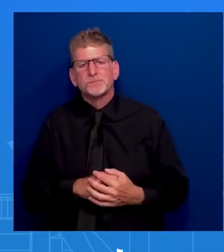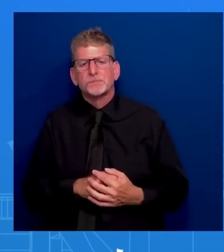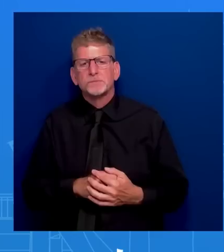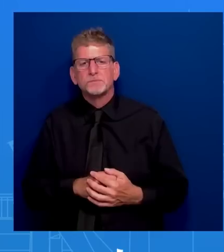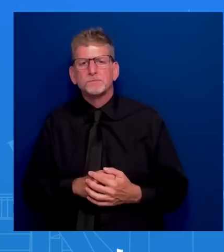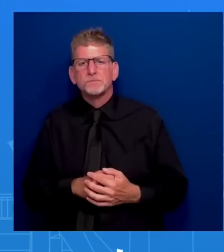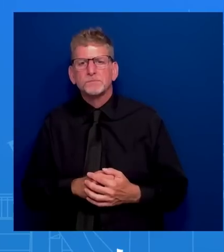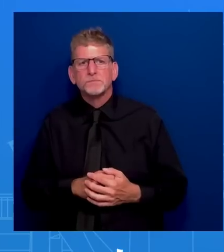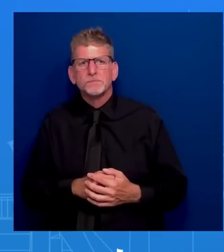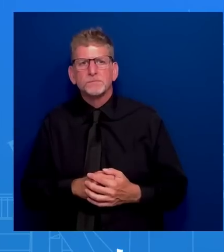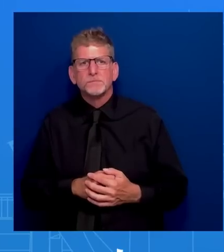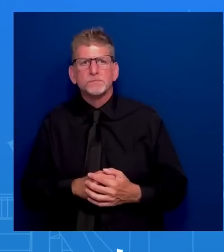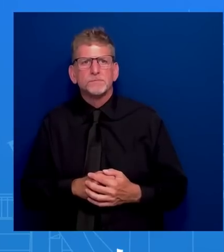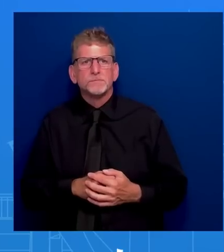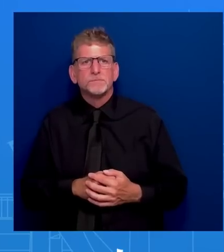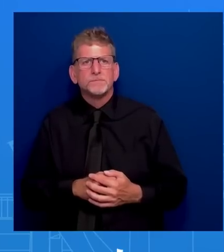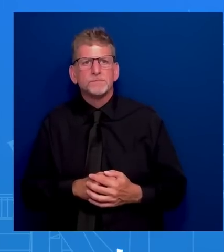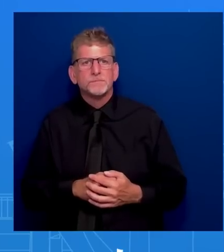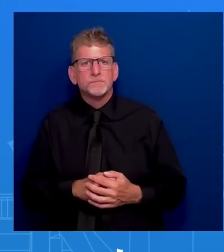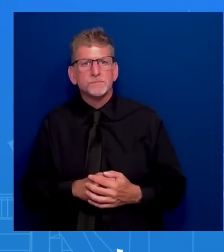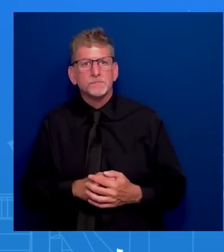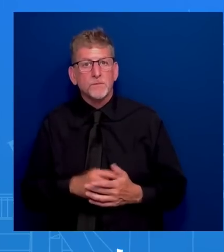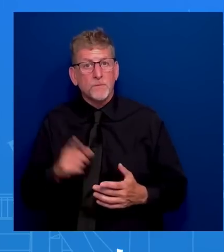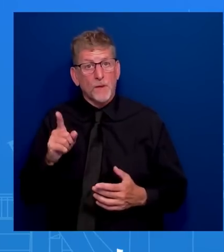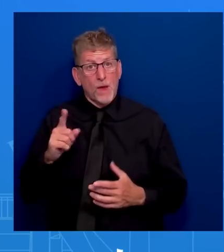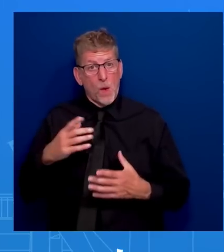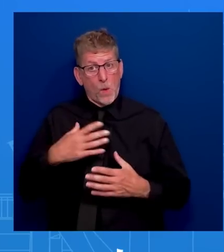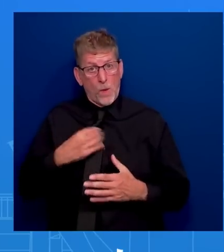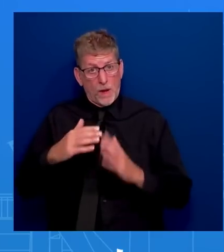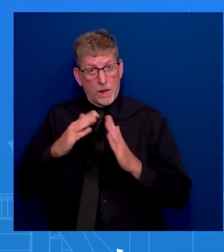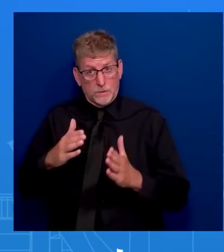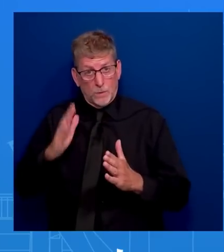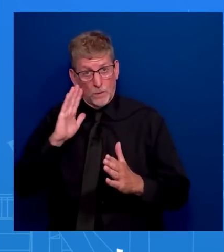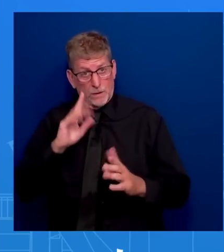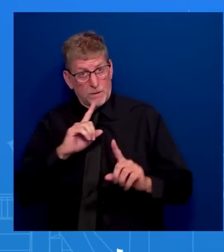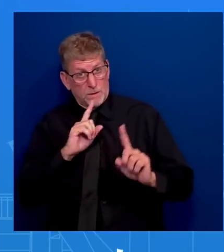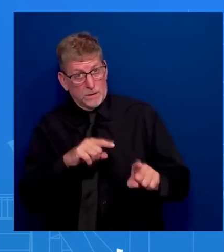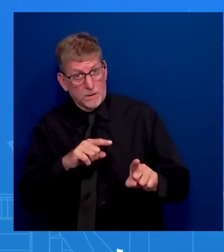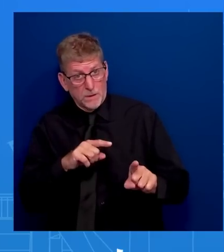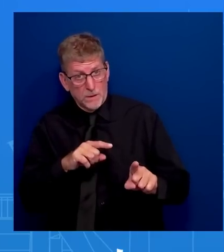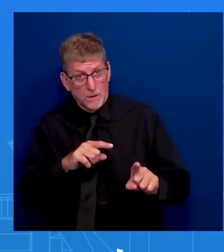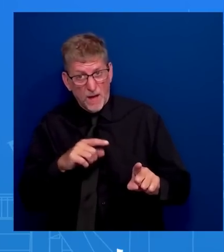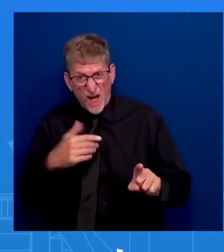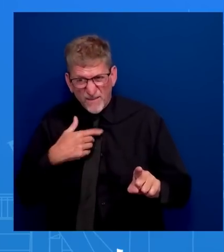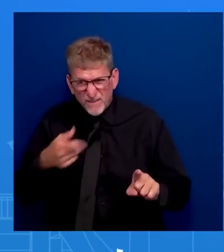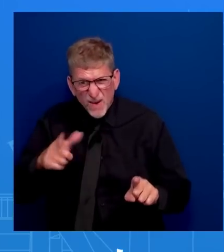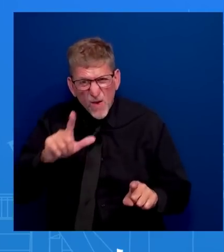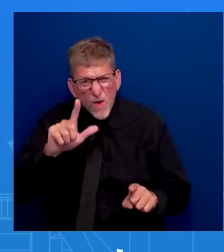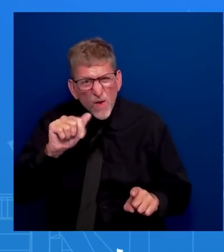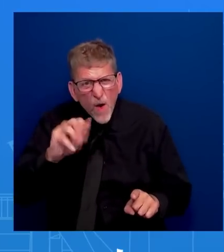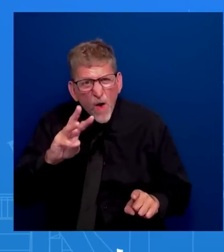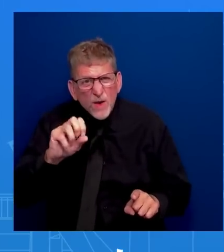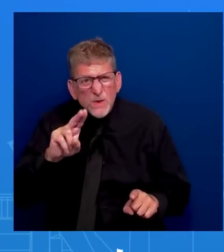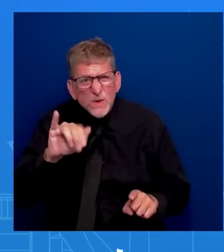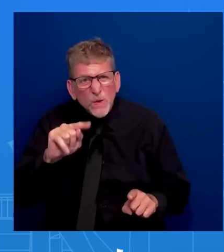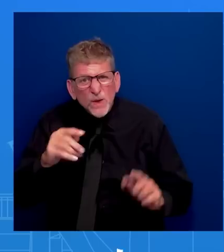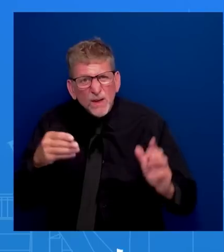Ms. Jean-Pierre: I'm not going to respond to any lawsuits from here. Okay. Anything else? All right. Go ahead. >> The Press: To the back? Ms. Jean-Pierre: I'll come to the back.